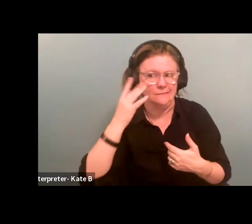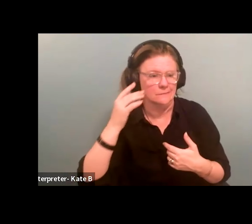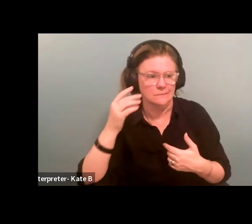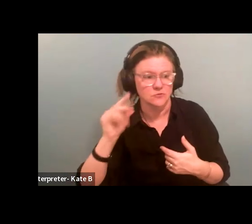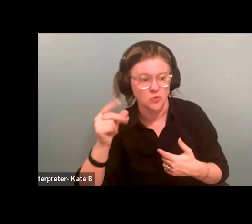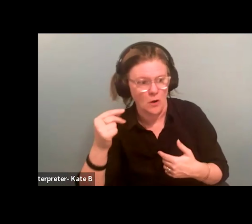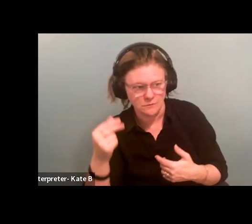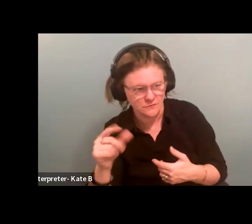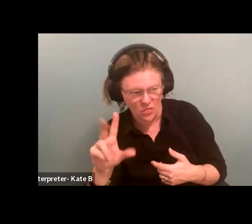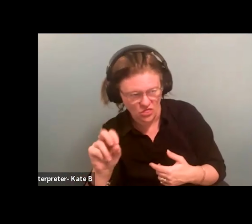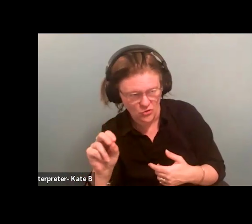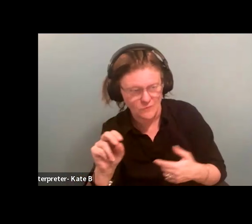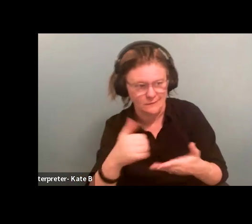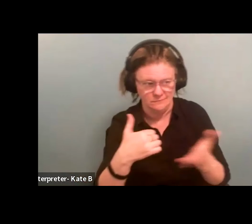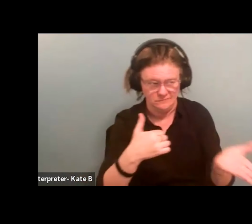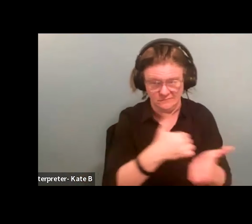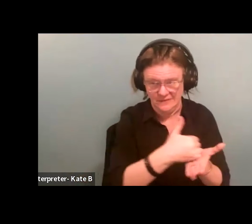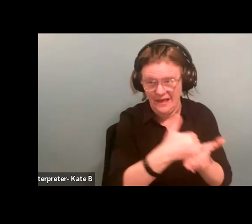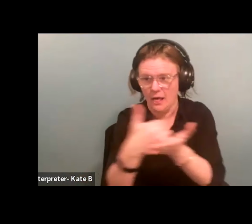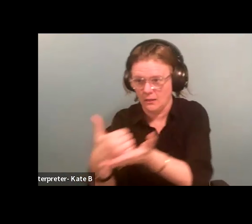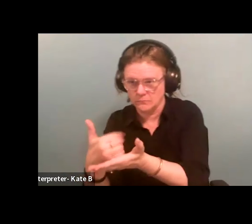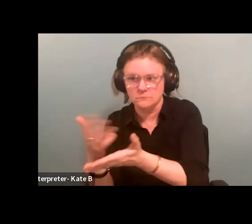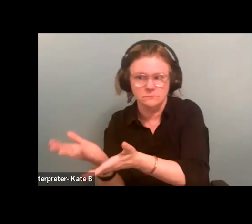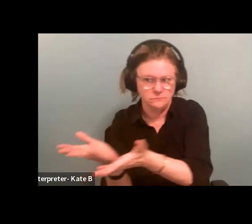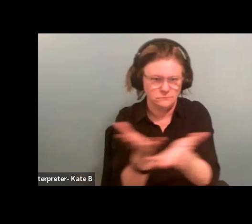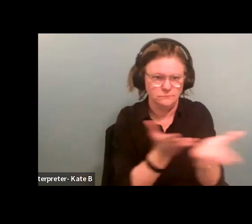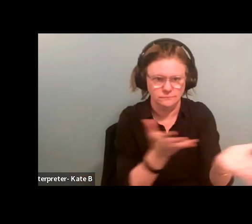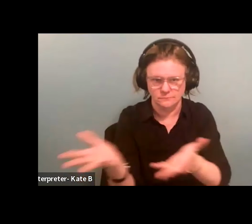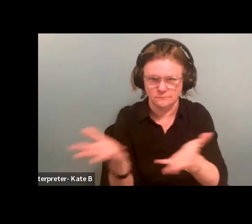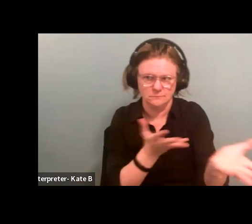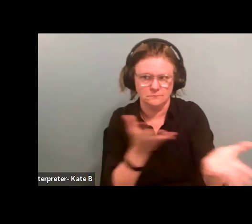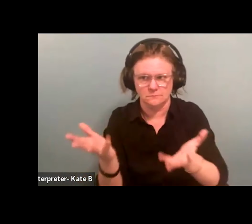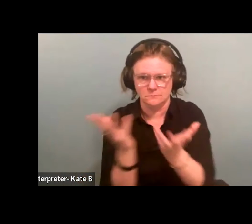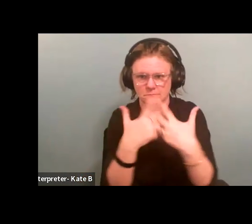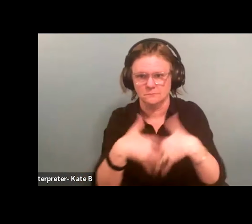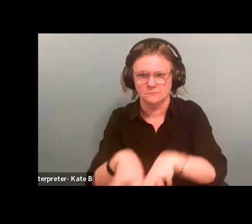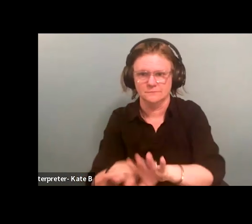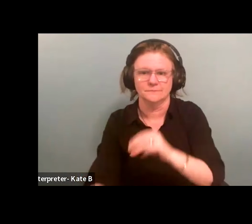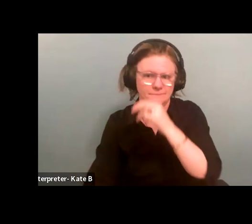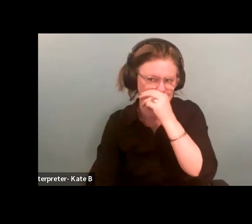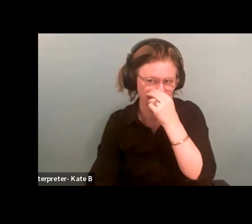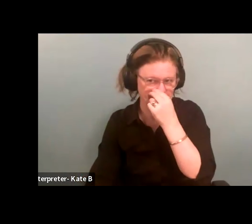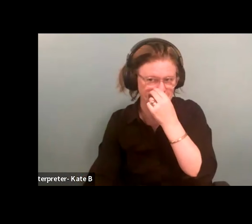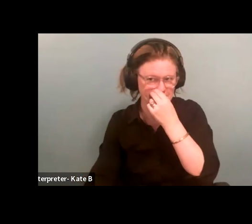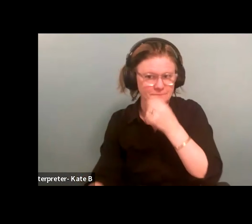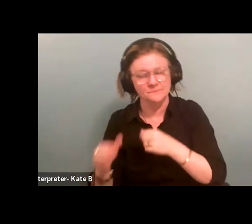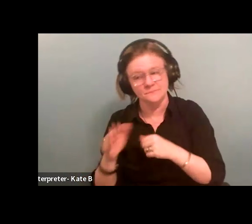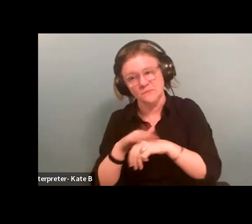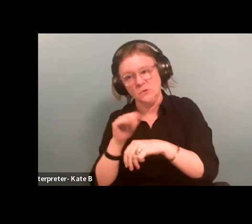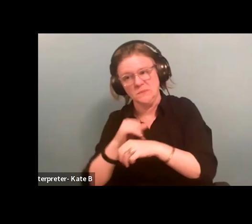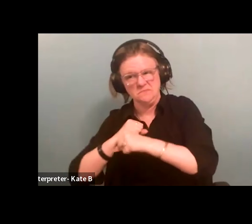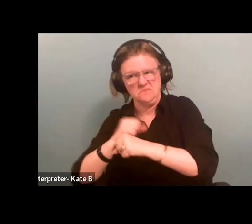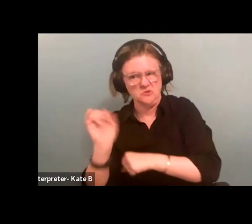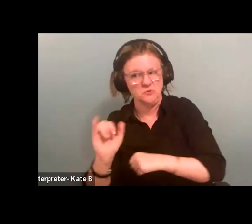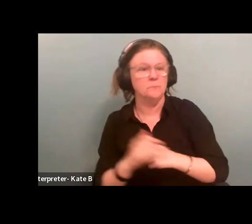to support to make sure that those pets who are our family members are also protected.